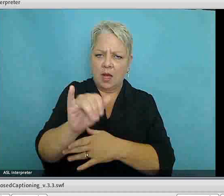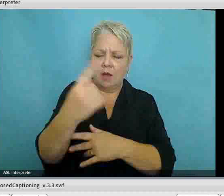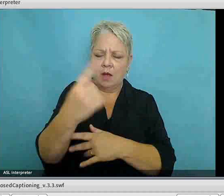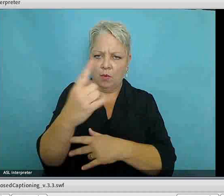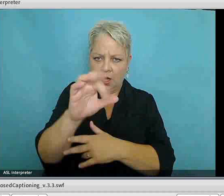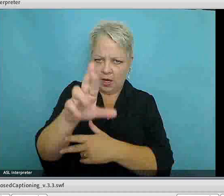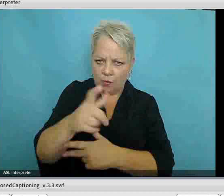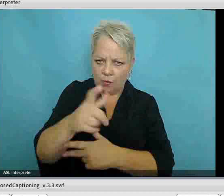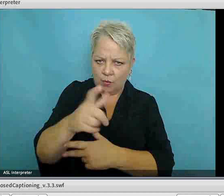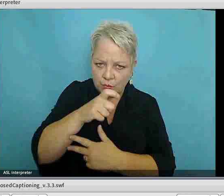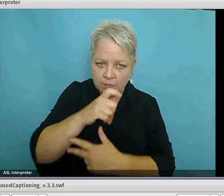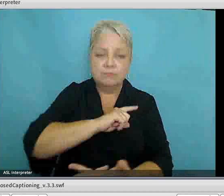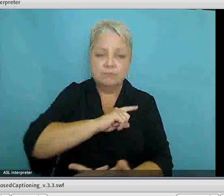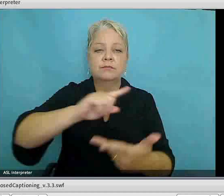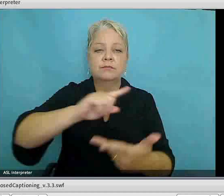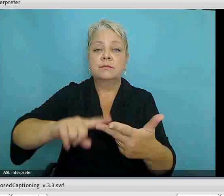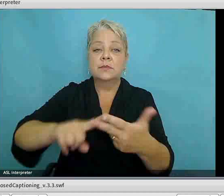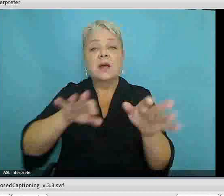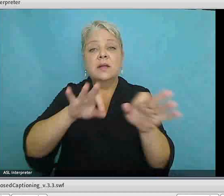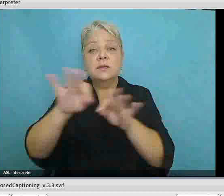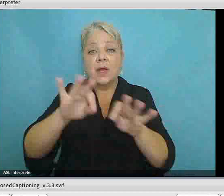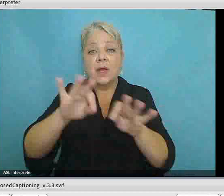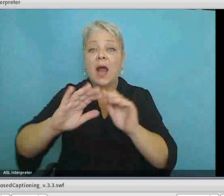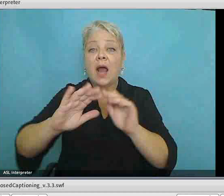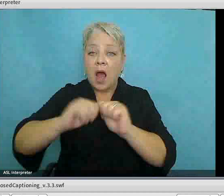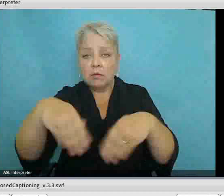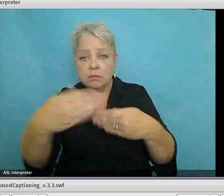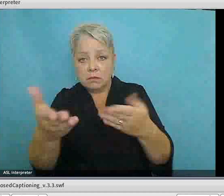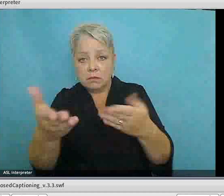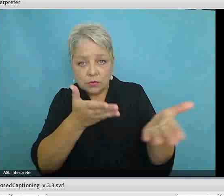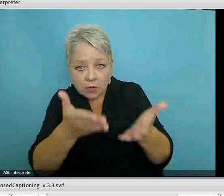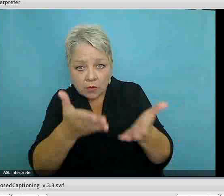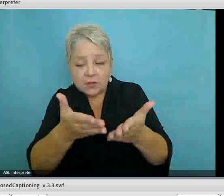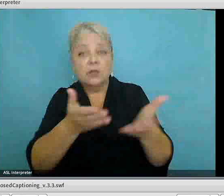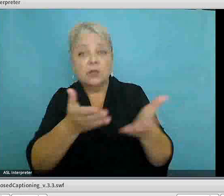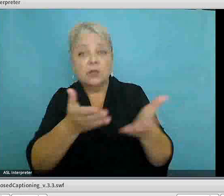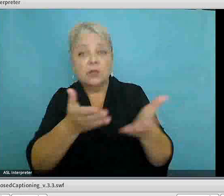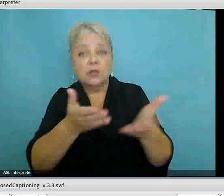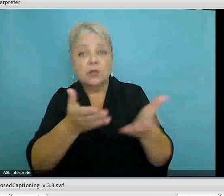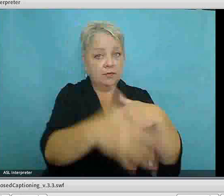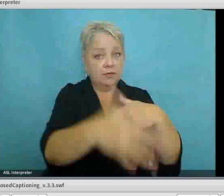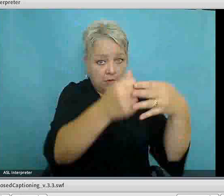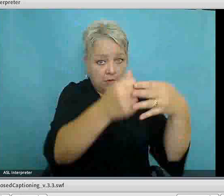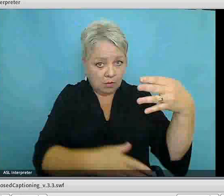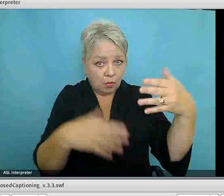will be delivered and what services are available; and specify eligibility criteria and enrollment